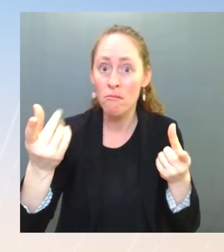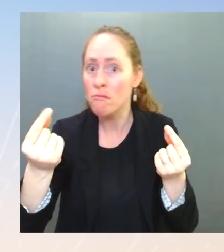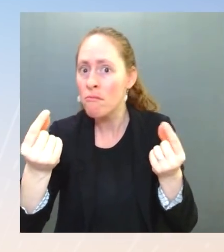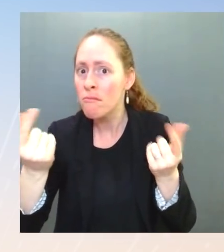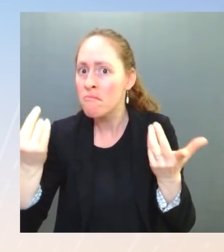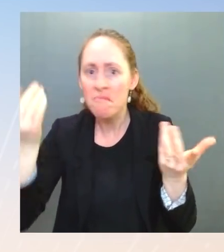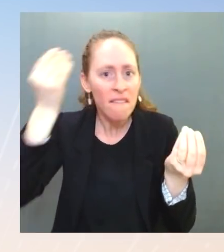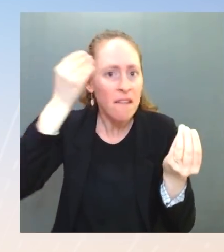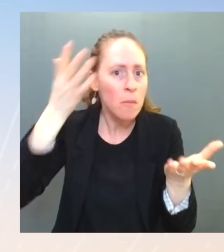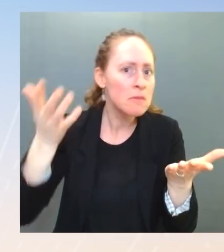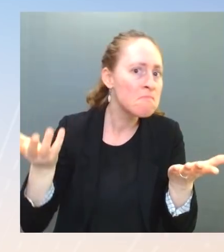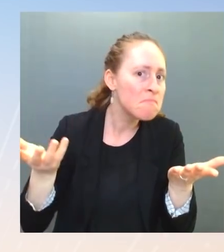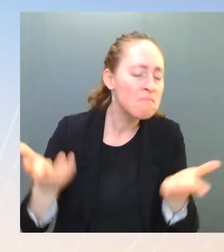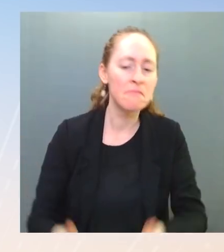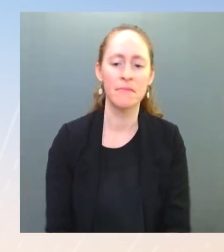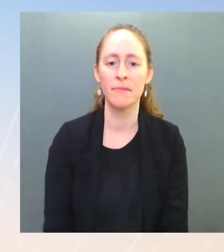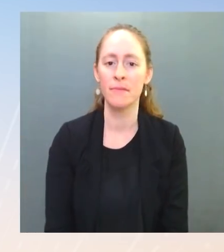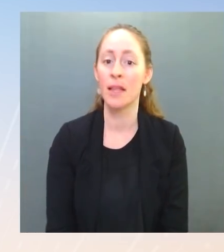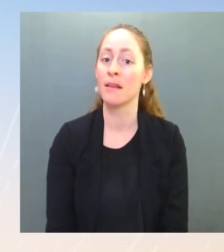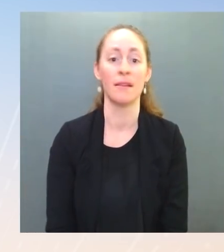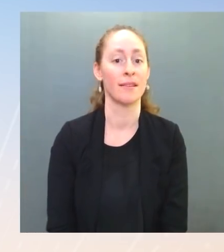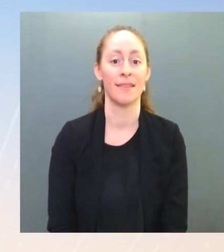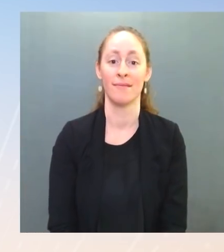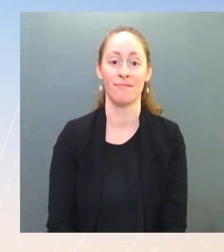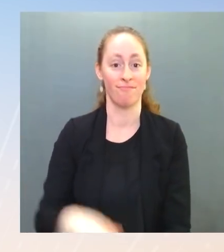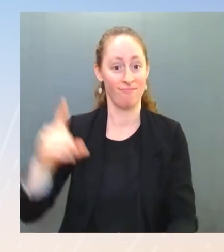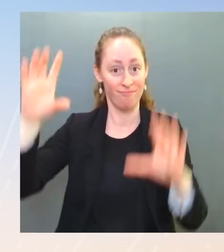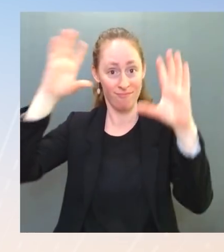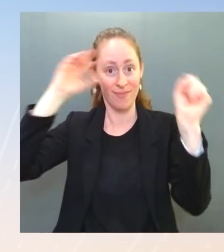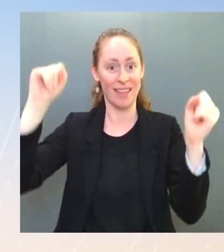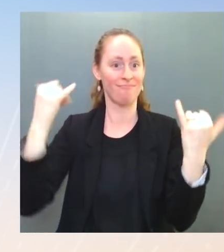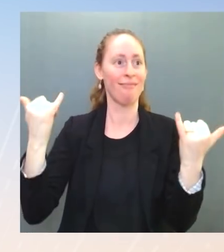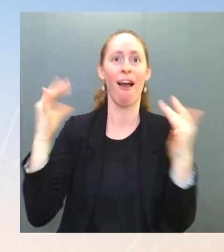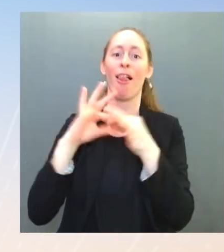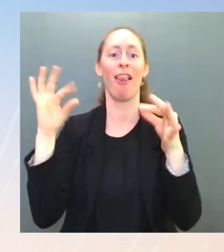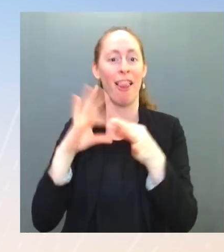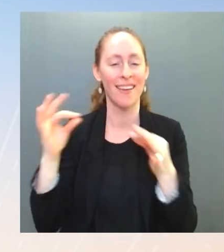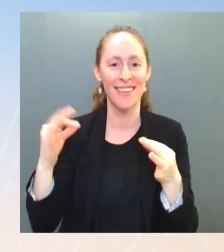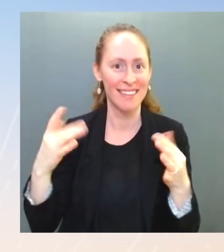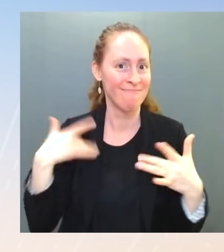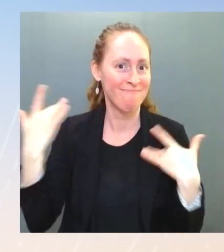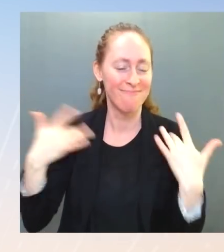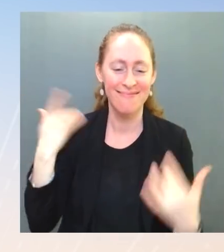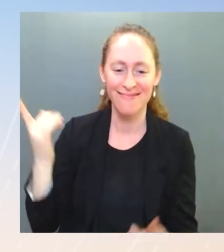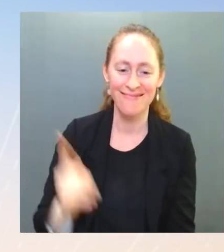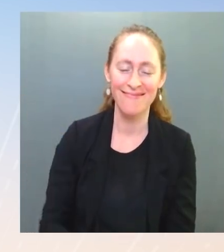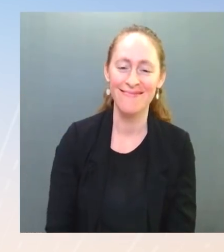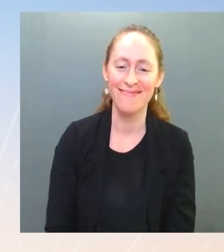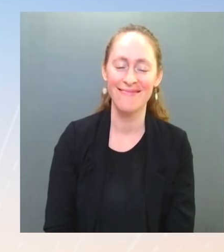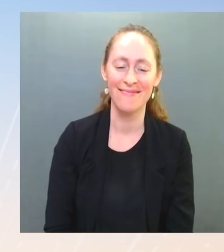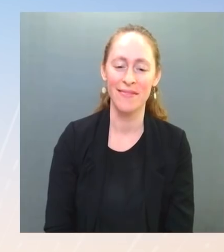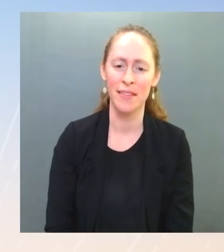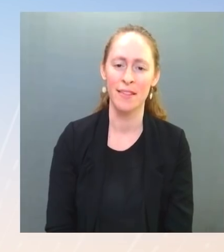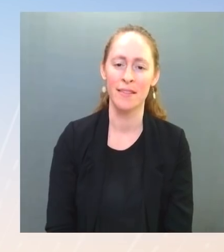The Press: Clearly. And lastly, any details about this announcement tomorrow in Iowa. Is it related to ethanol? Ms. Psaki: I don't have any more details